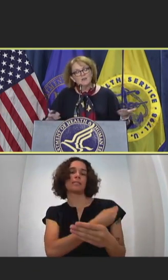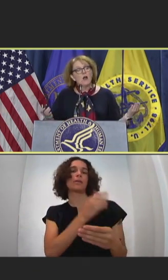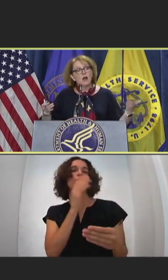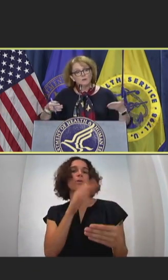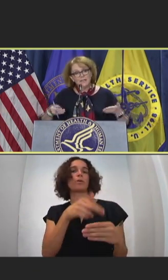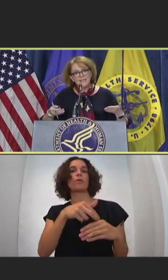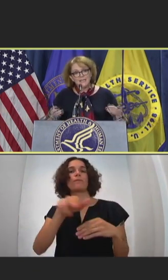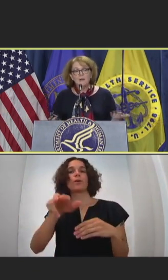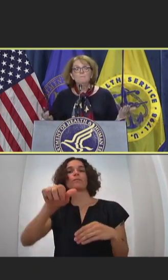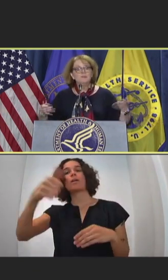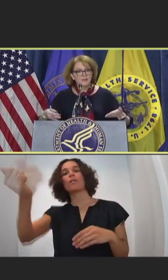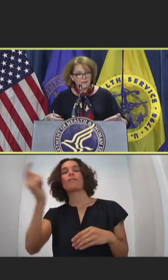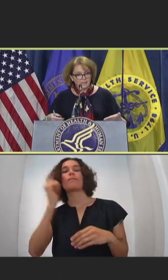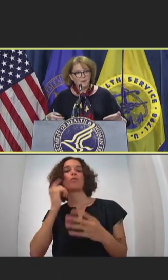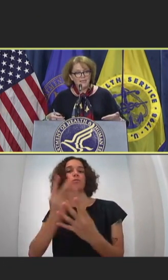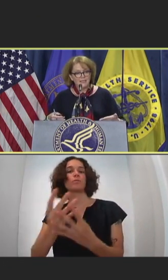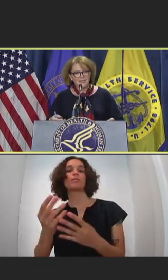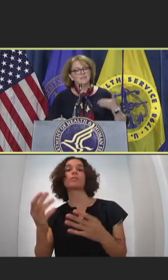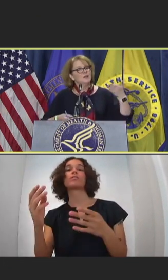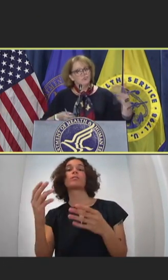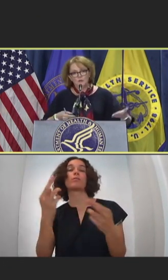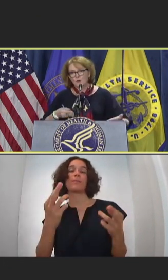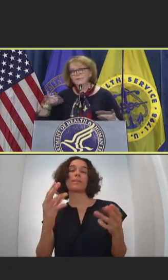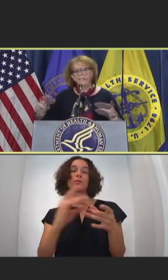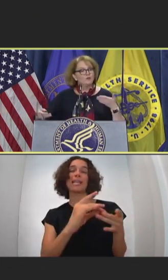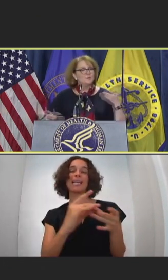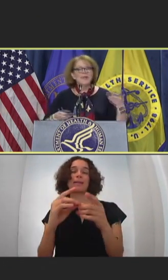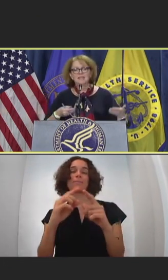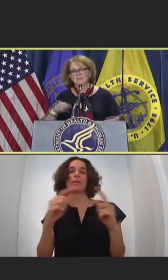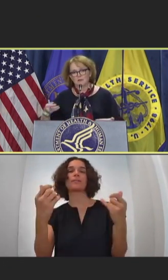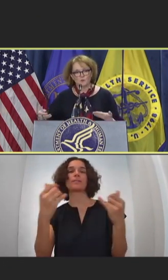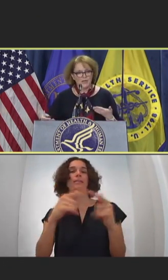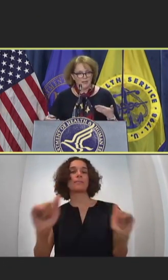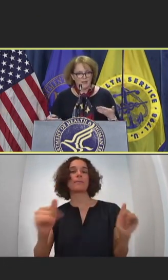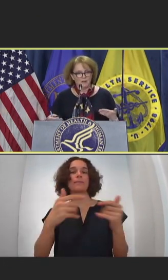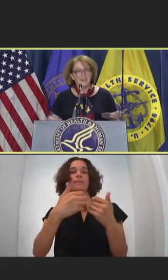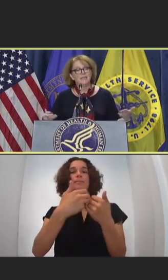are related, but they're independent. You don't they don't depend on one another. And if we're